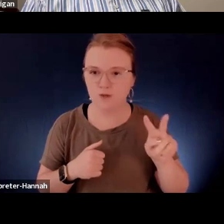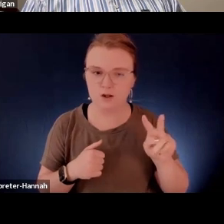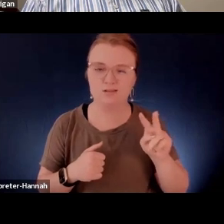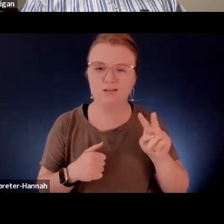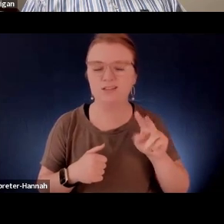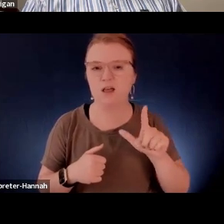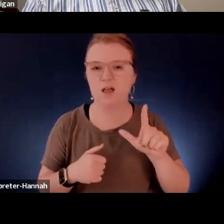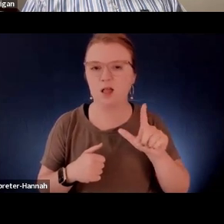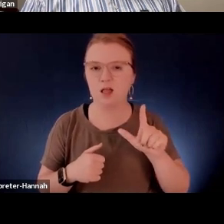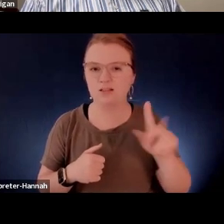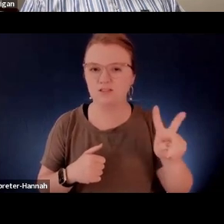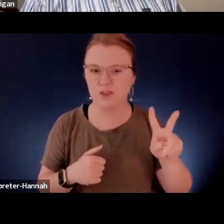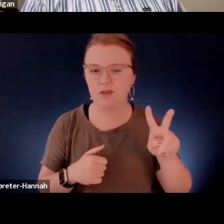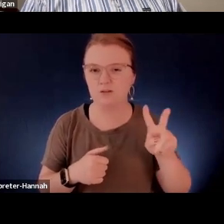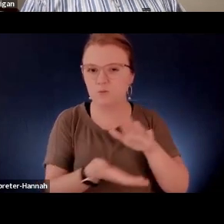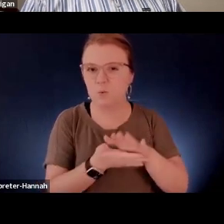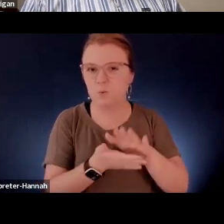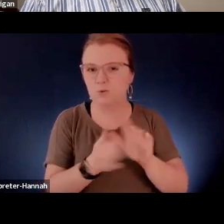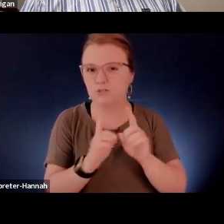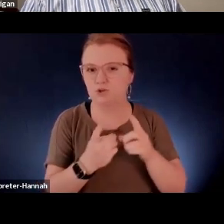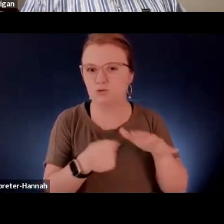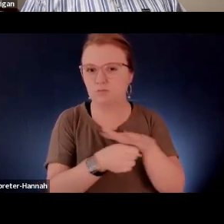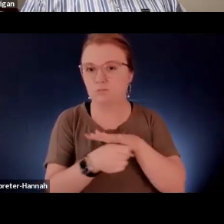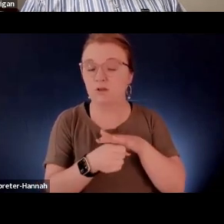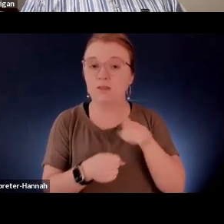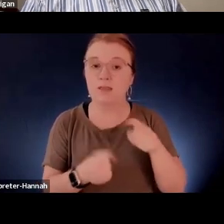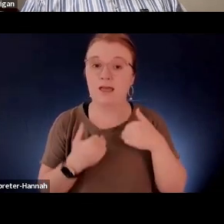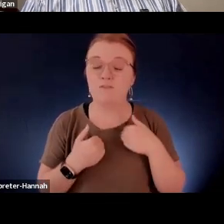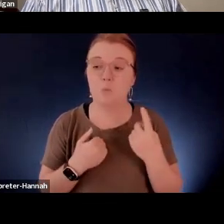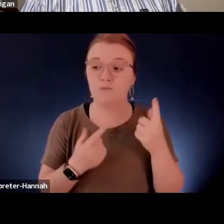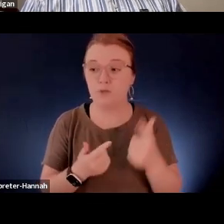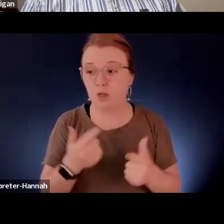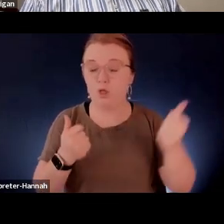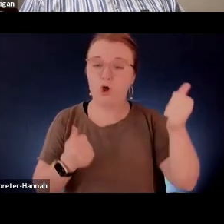And they have one of the largest mariachi programs probably in the country.